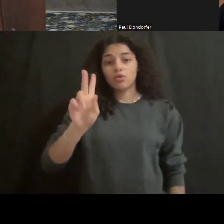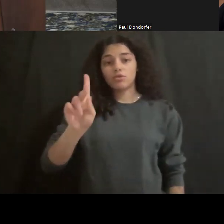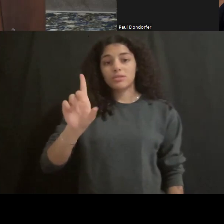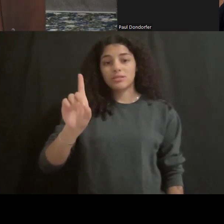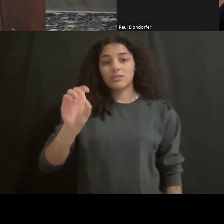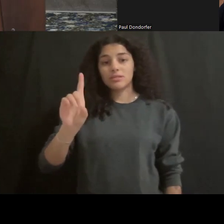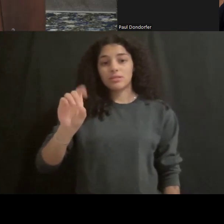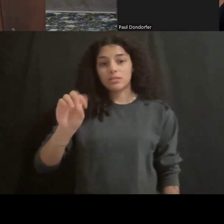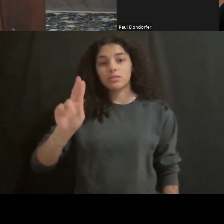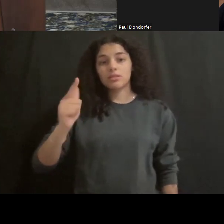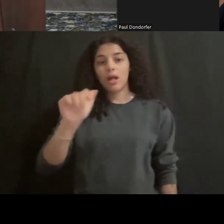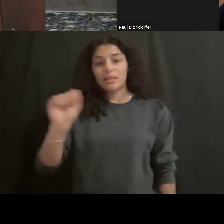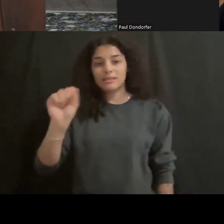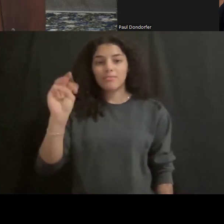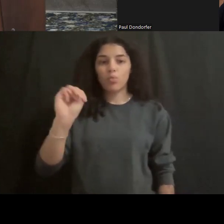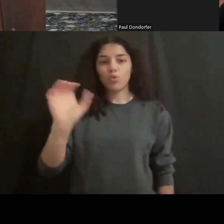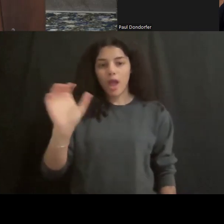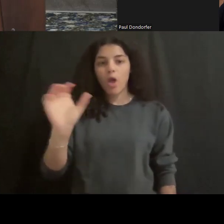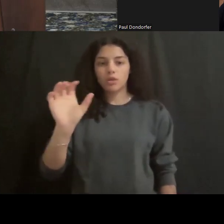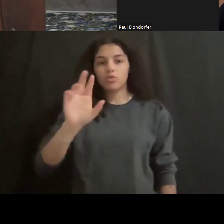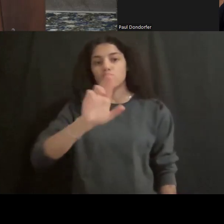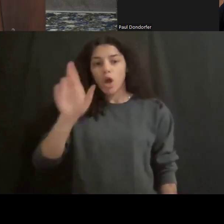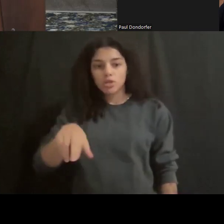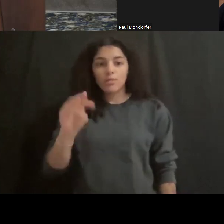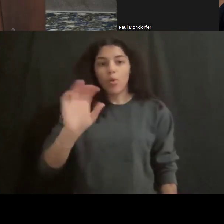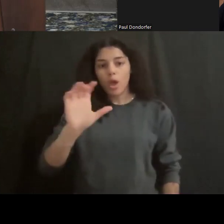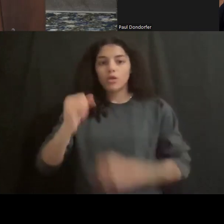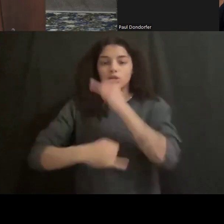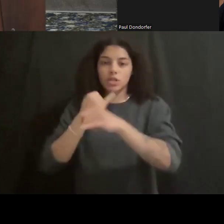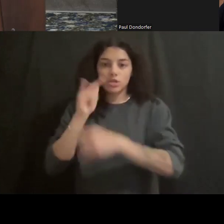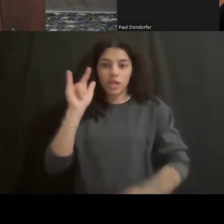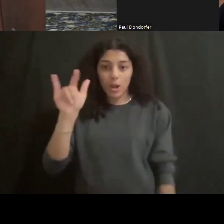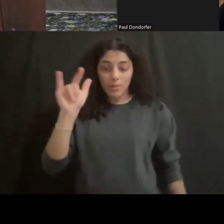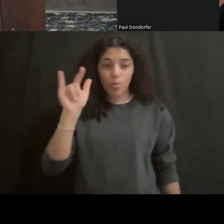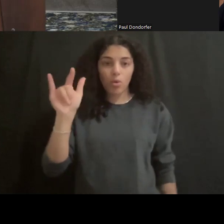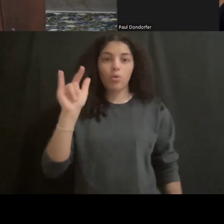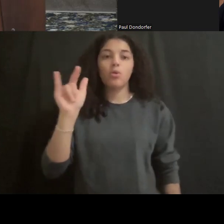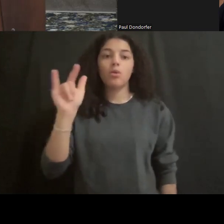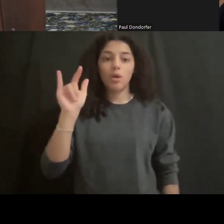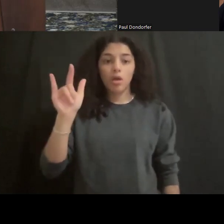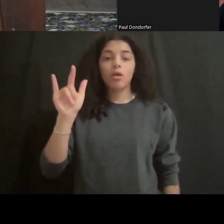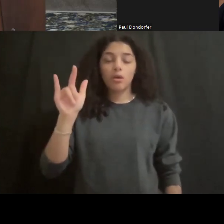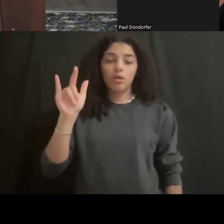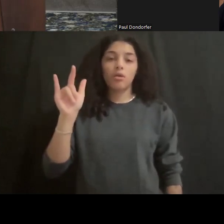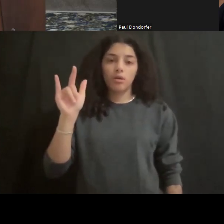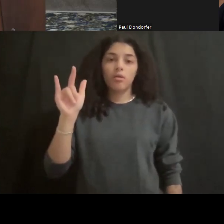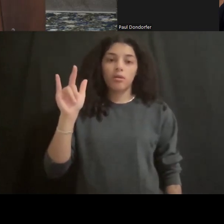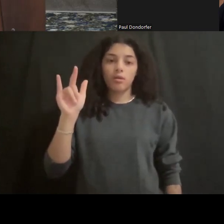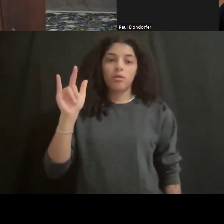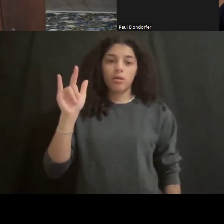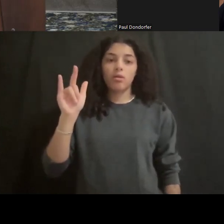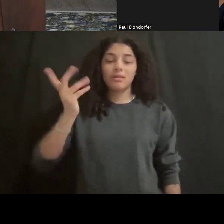County International Airport since since the two renamed that since the two renovations happened